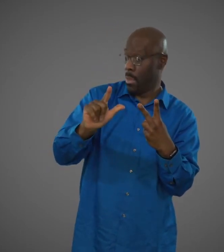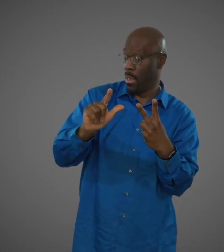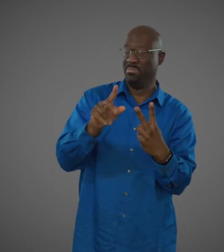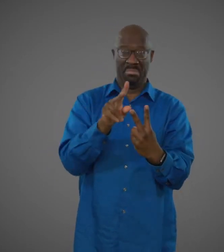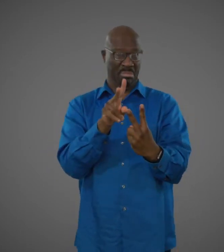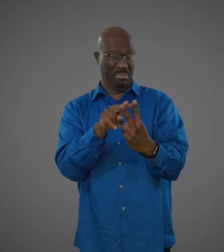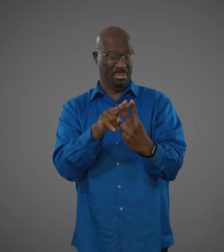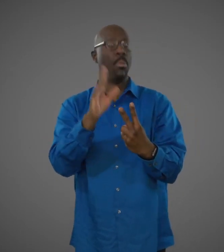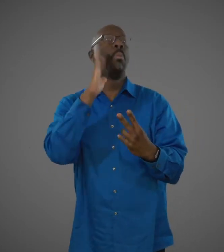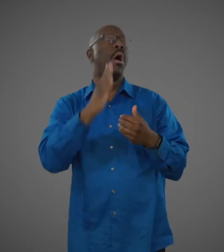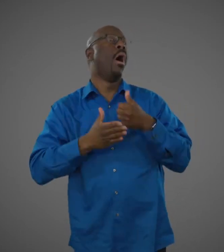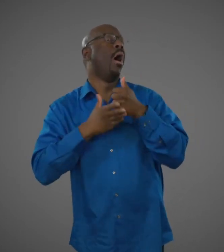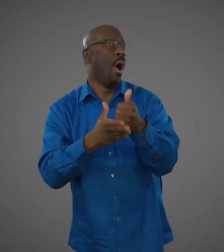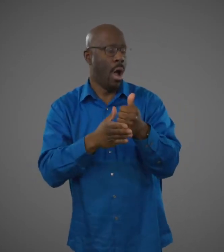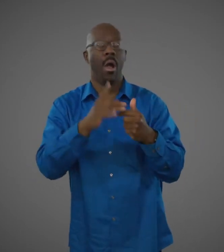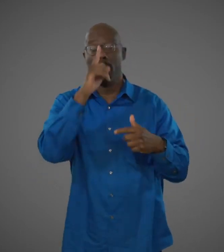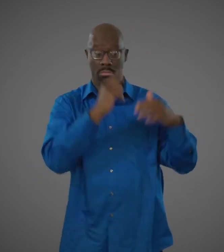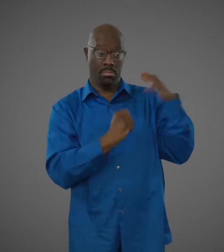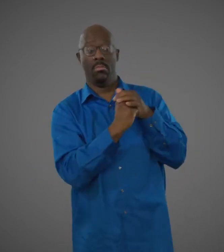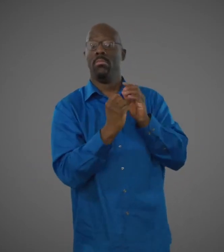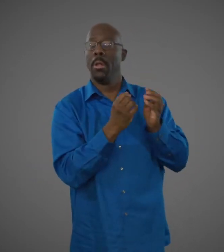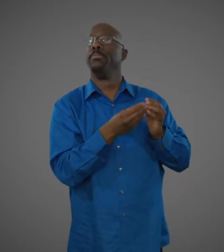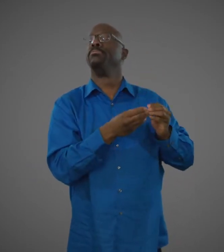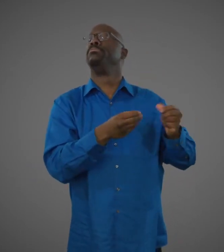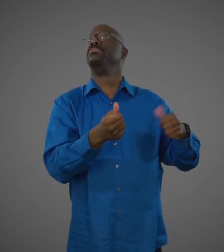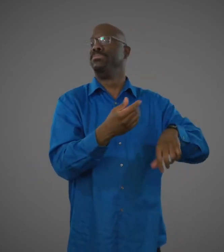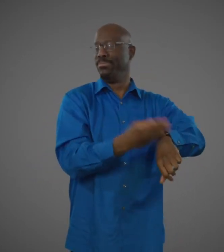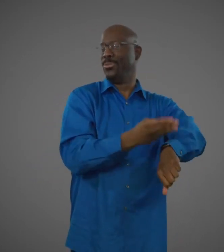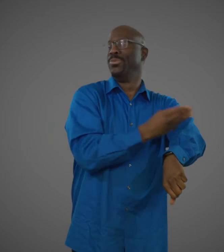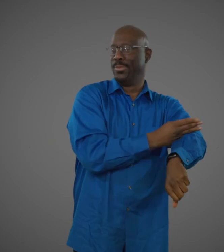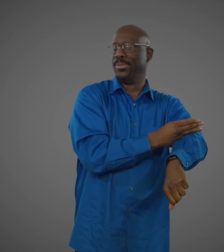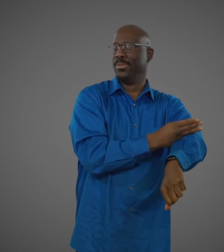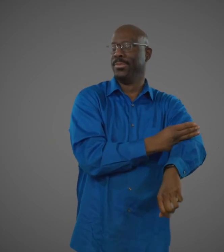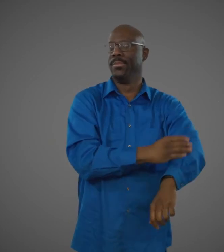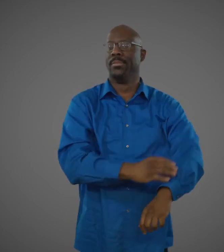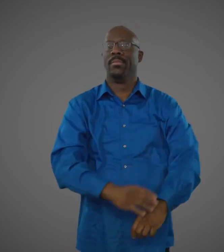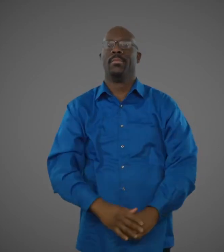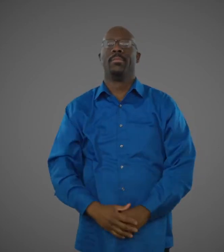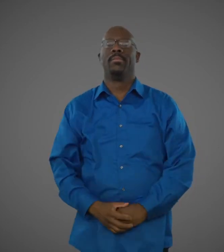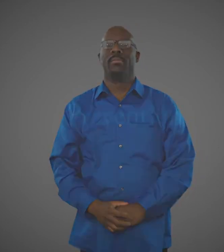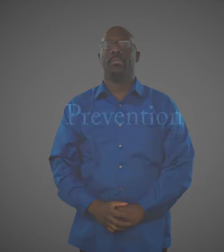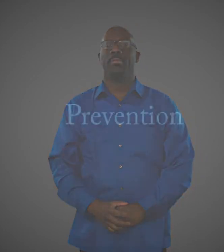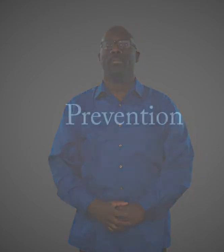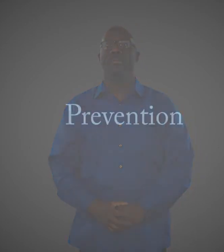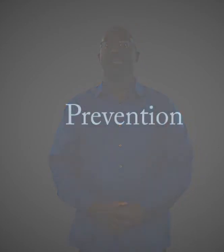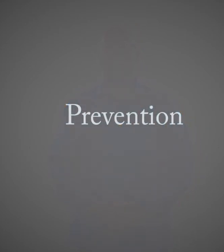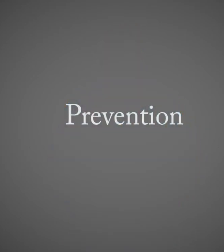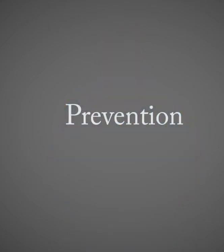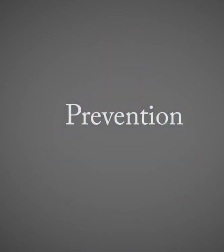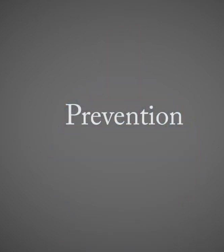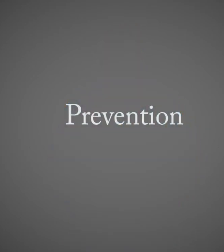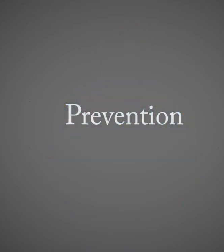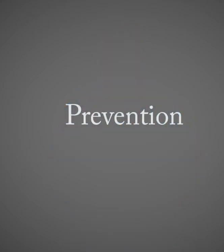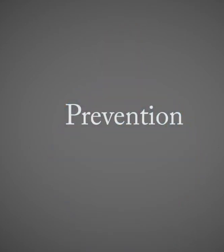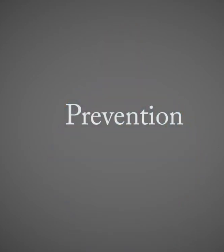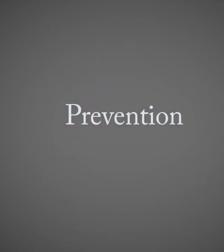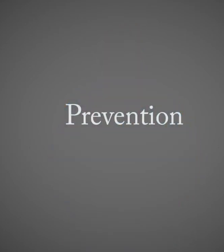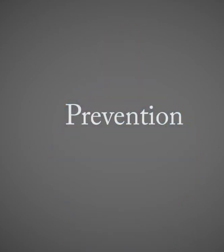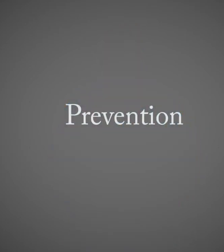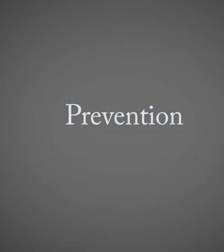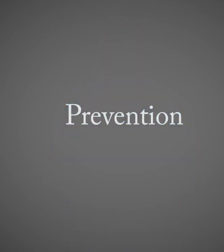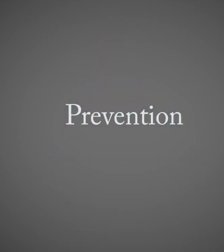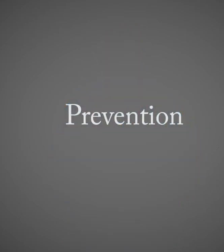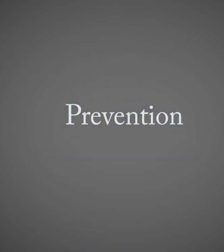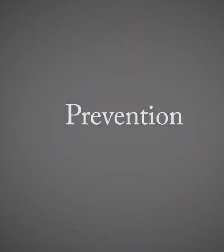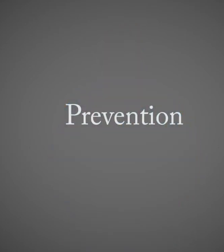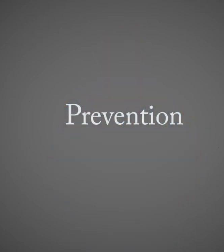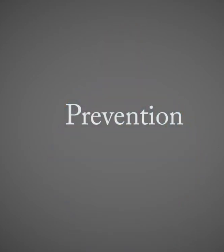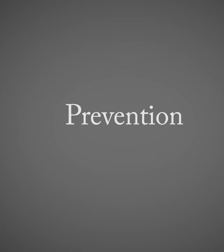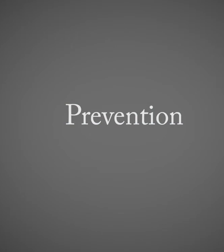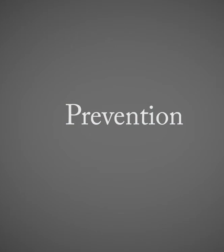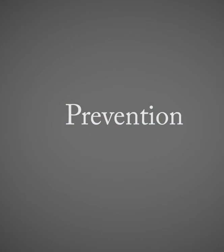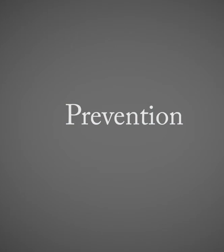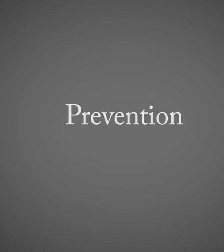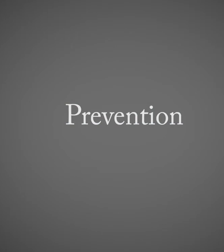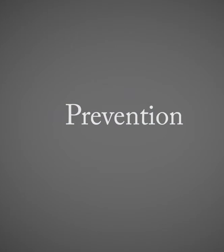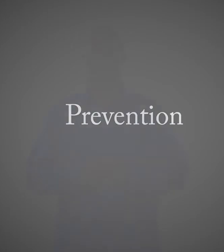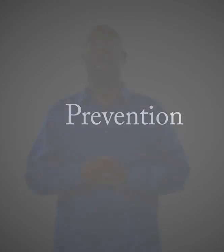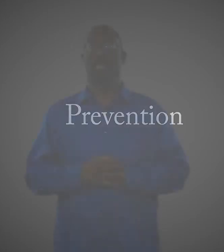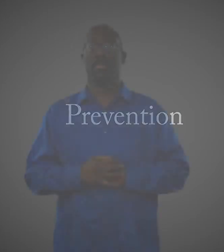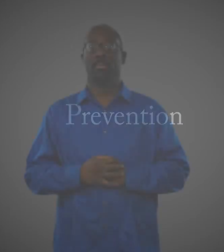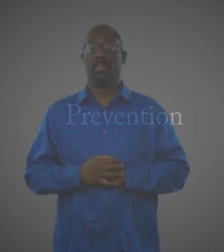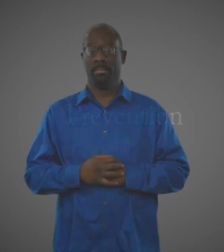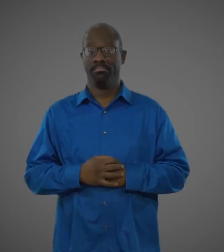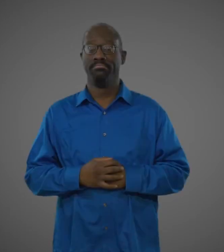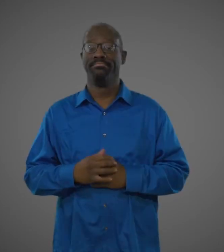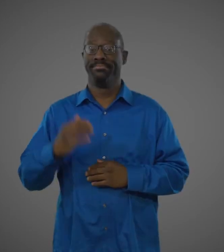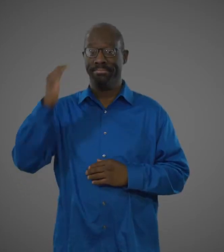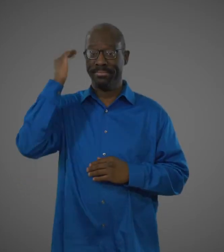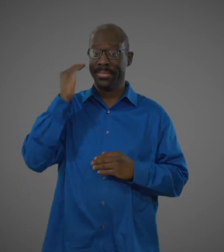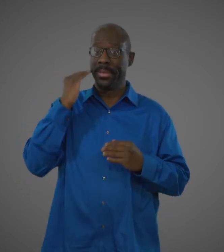These will help with your symptoms.